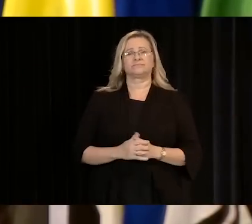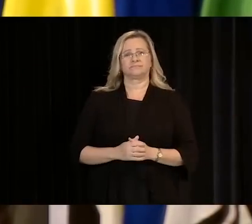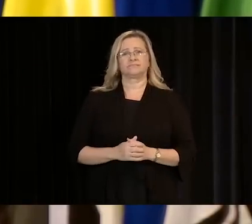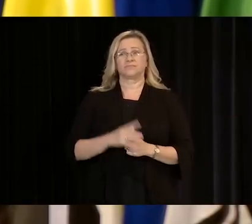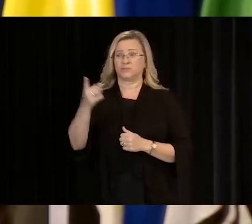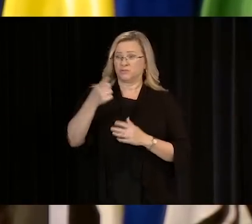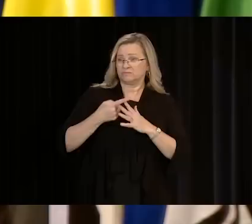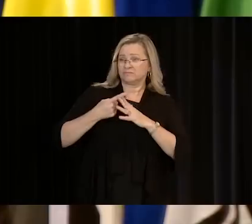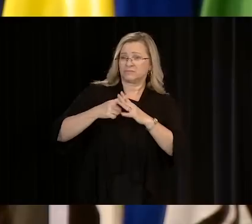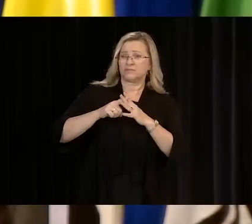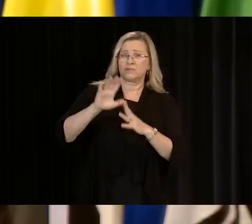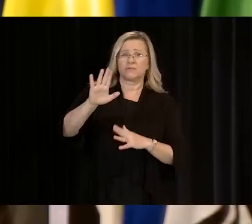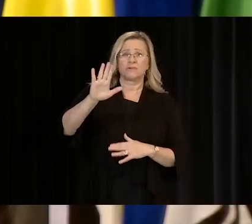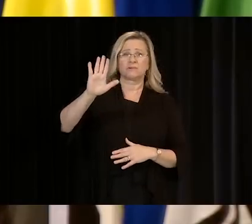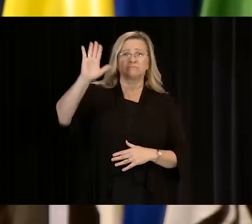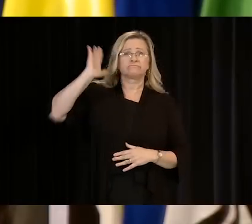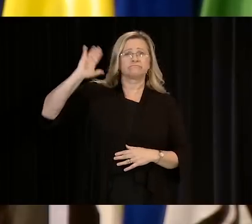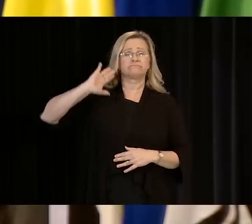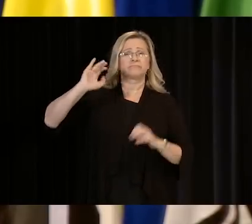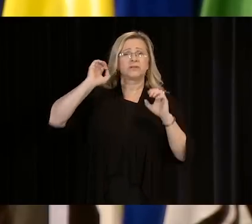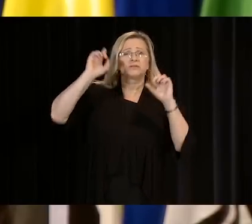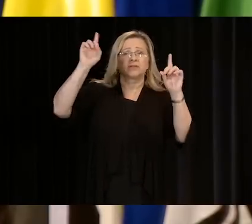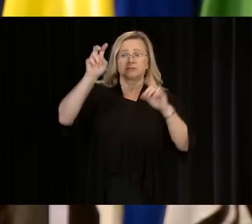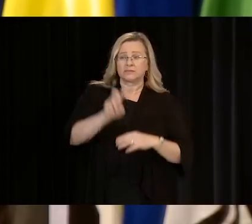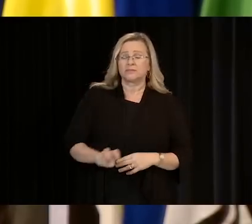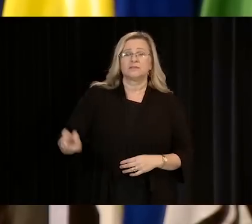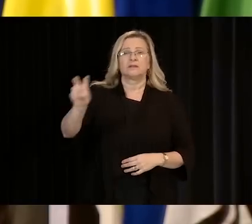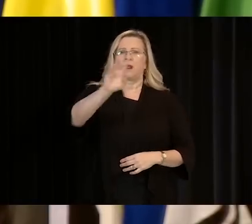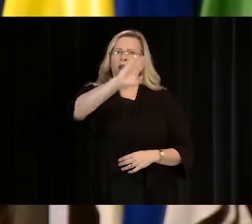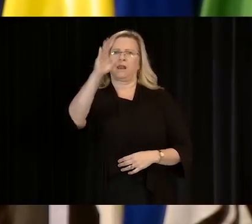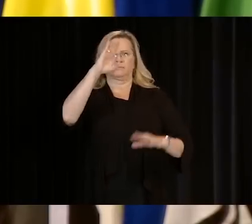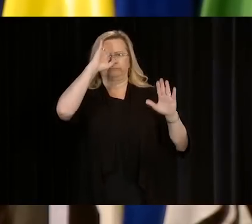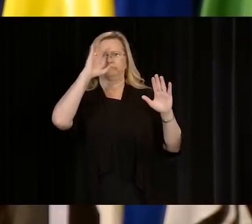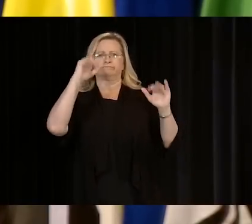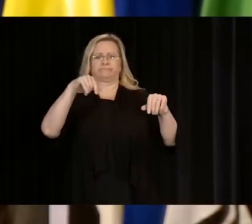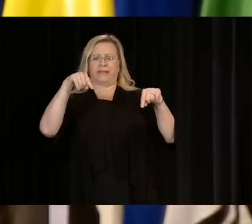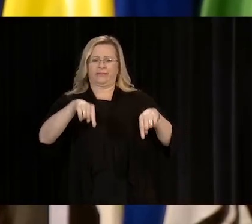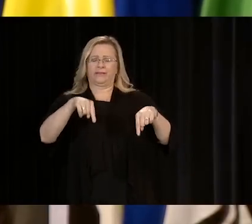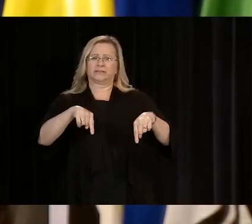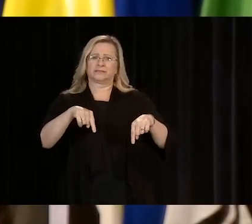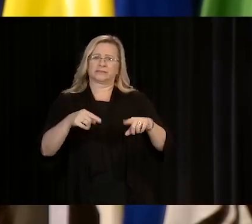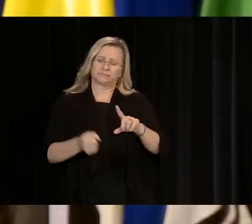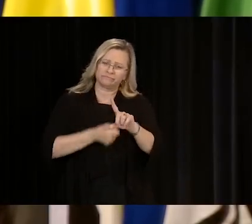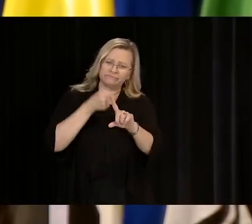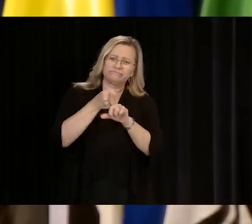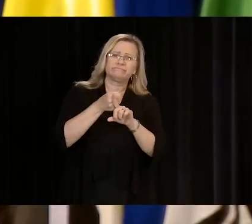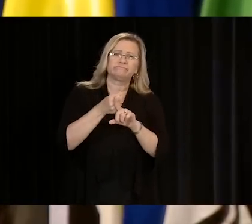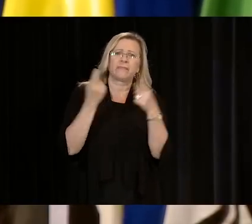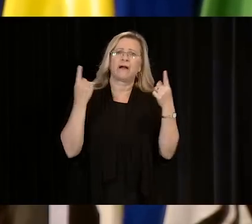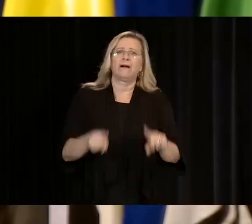WHEN YOU STARTED YOUR EDUCATIONAL JOURNEY WITH US, I KNOW YOU NEVER EXPECTED THIS MOMENTOUS OCCASION